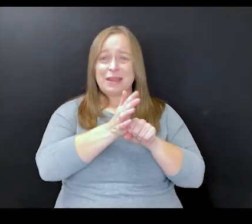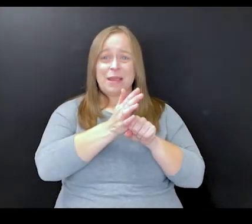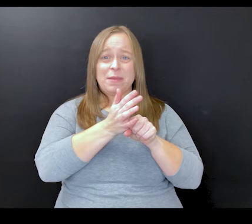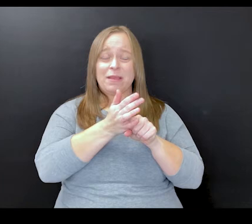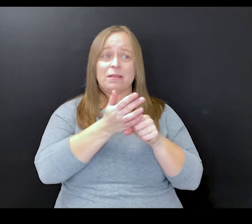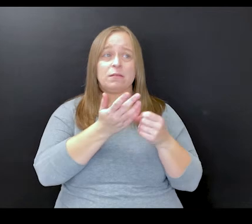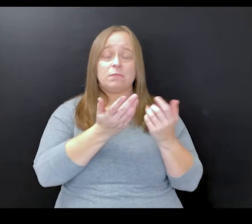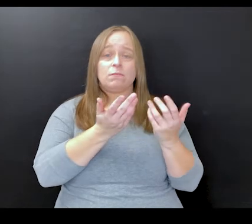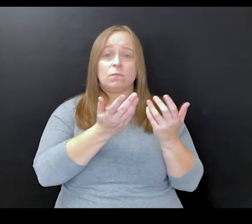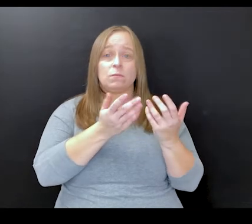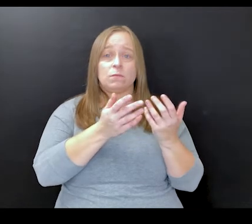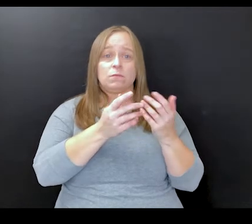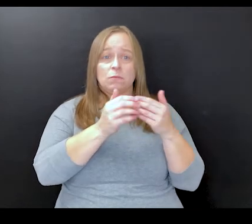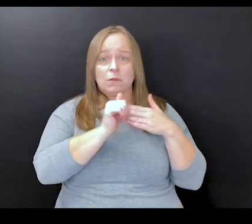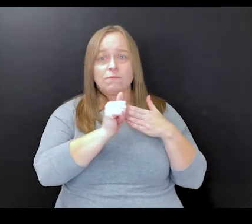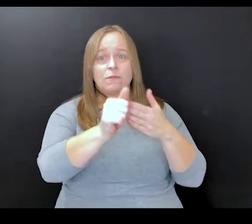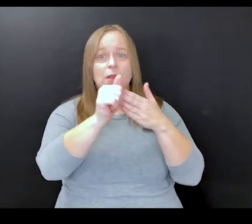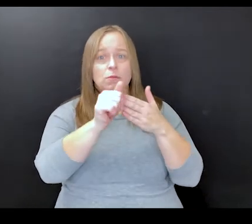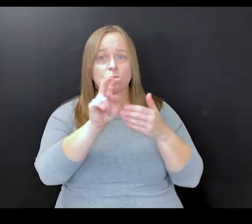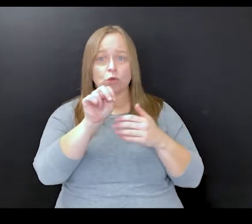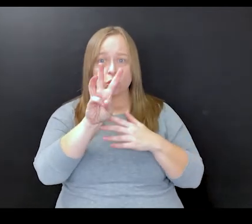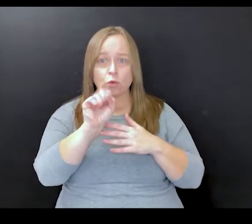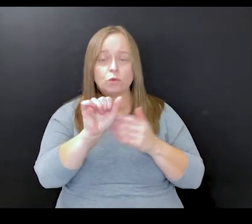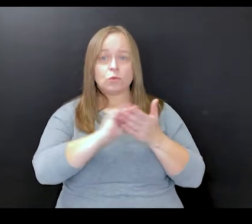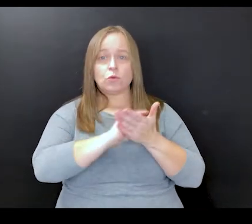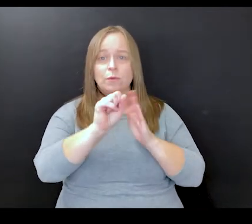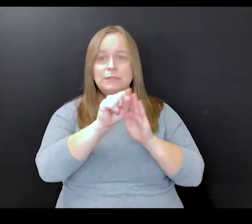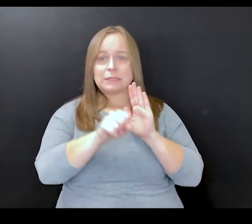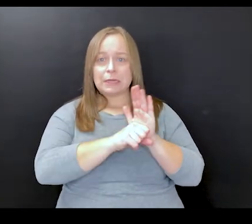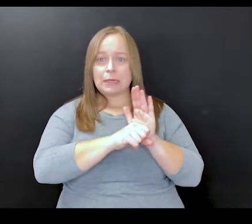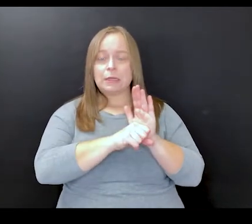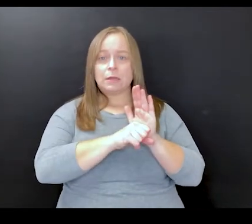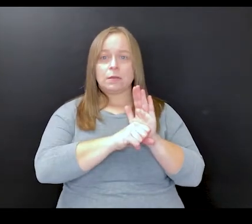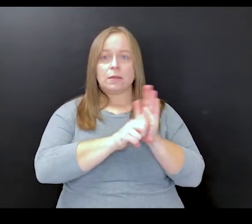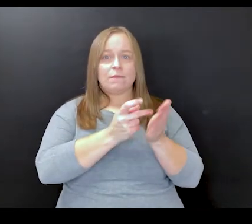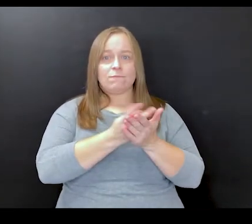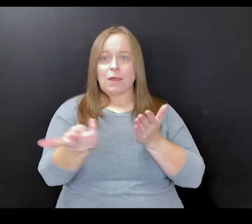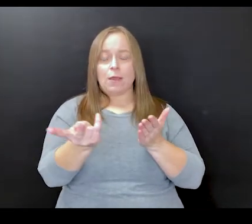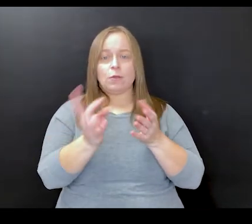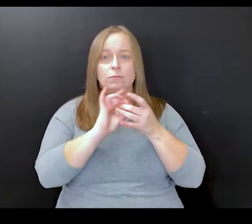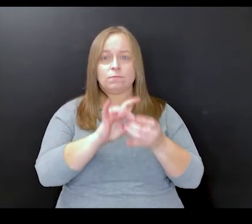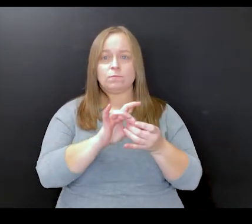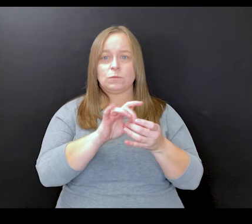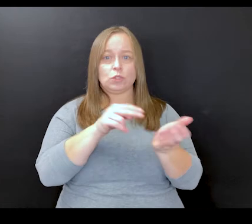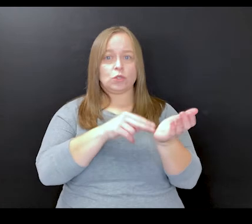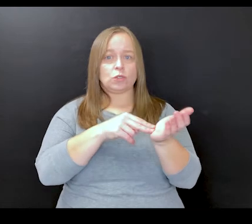and as we have followed in the news, you know, New York state's failure regarding nursing homes